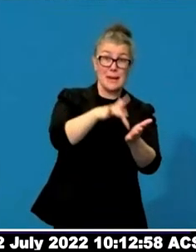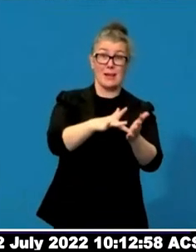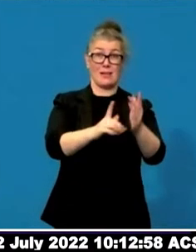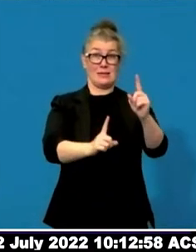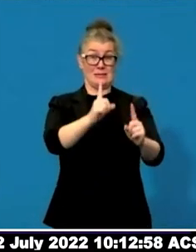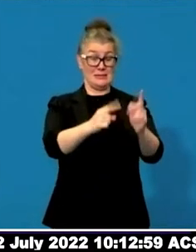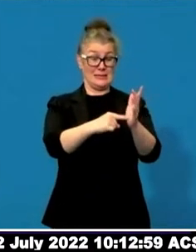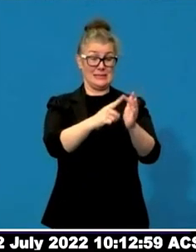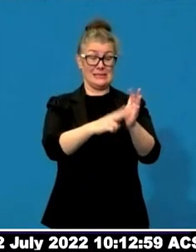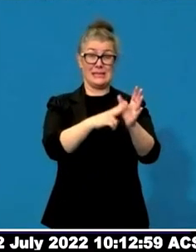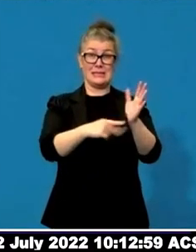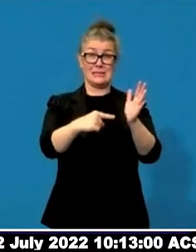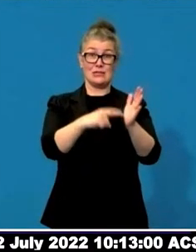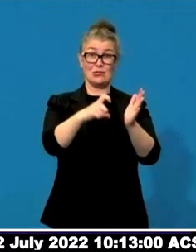Or is that somewhere else?